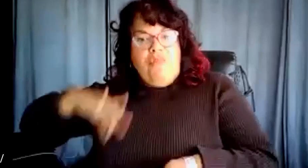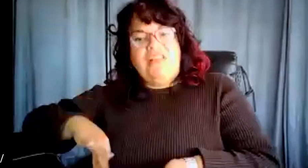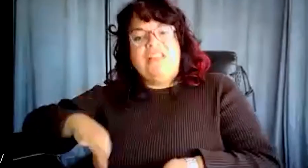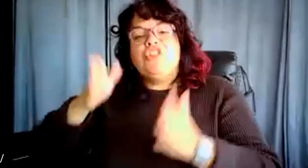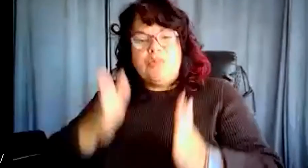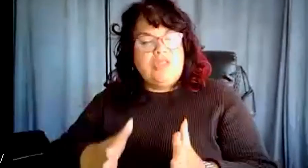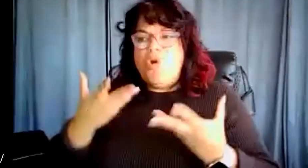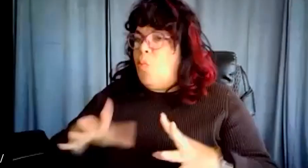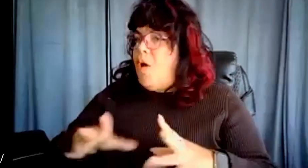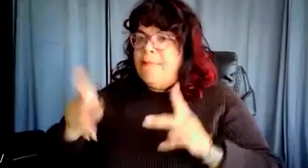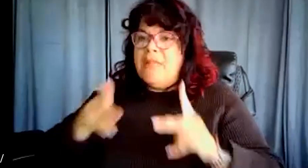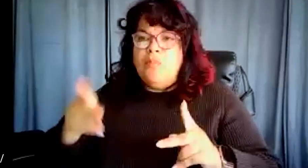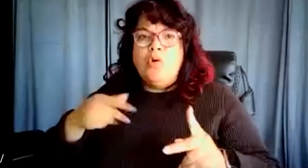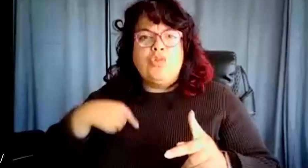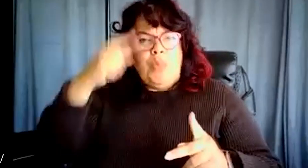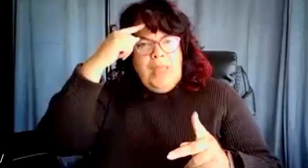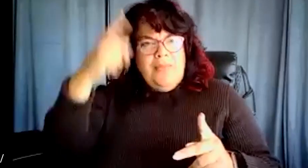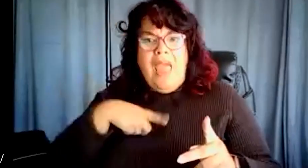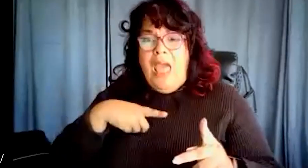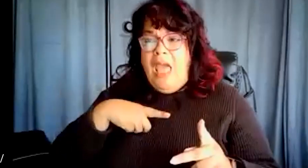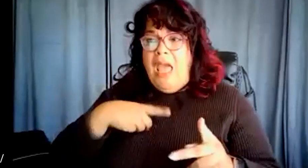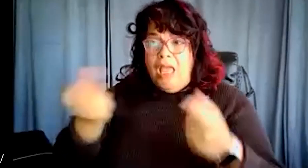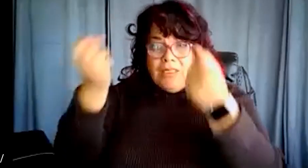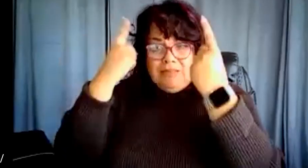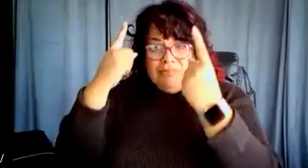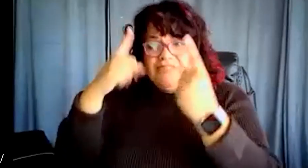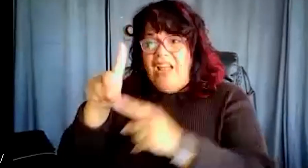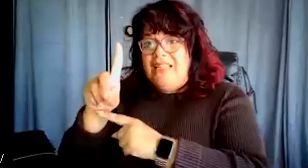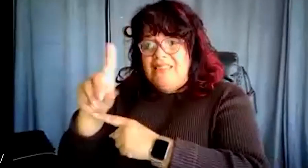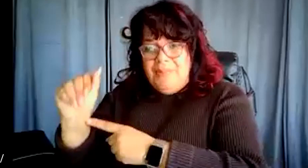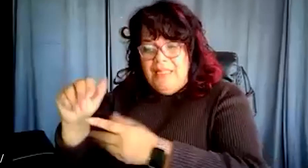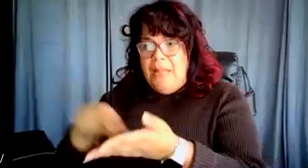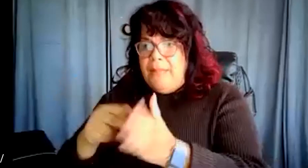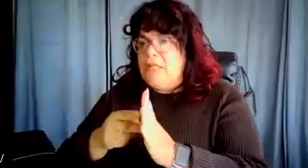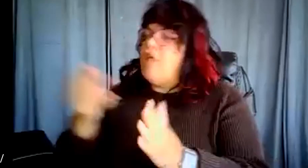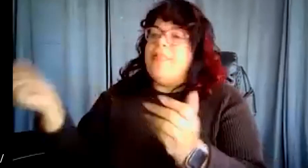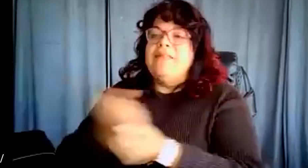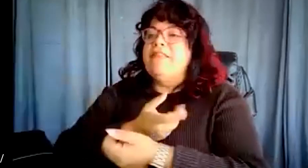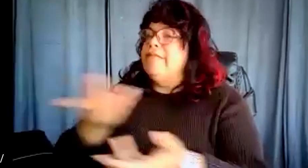I never want anybody to think that Demystifying Disability is meant to be the definitive guide